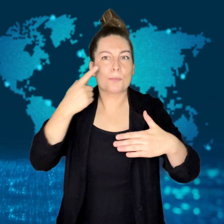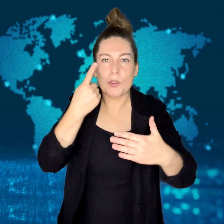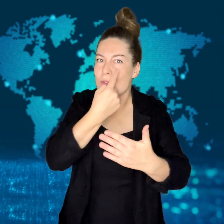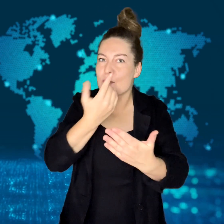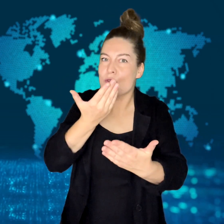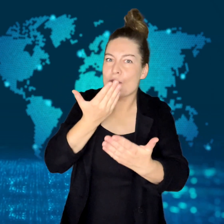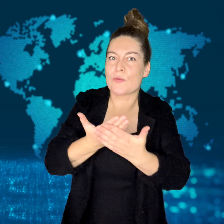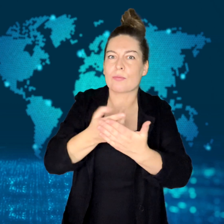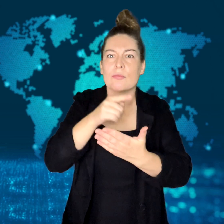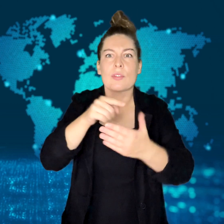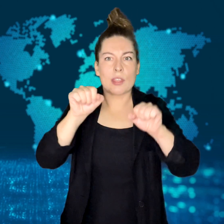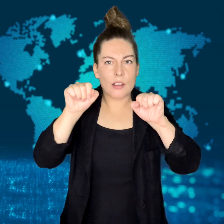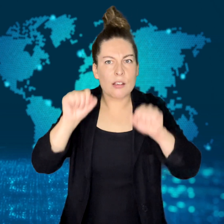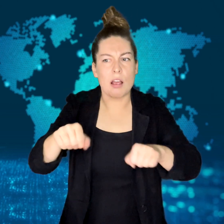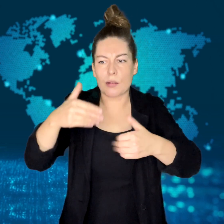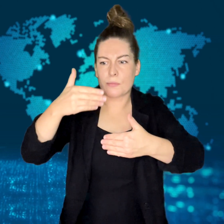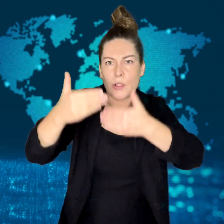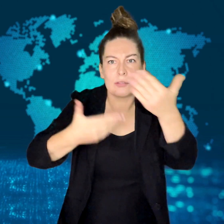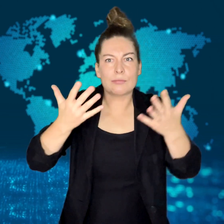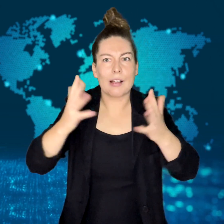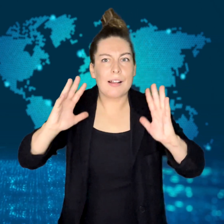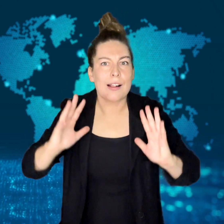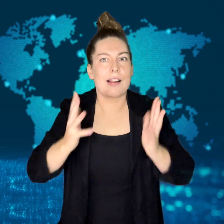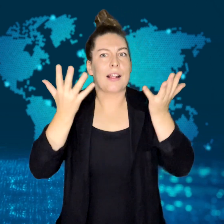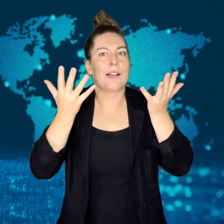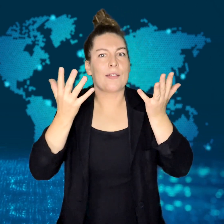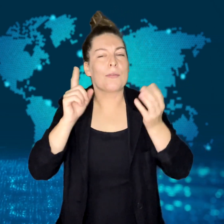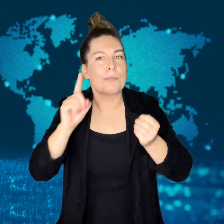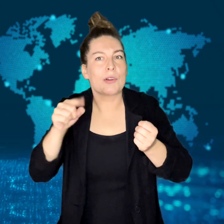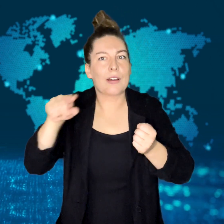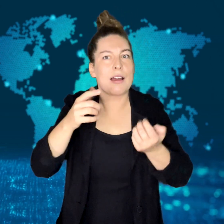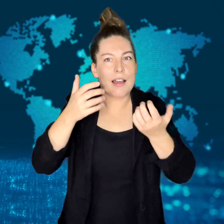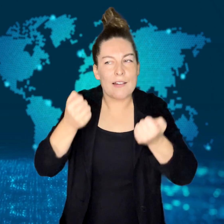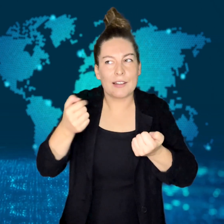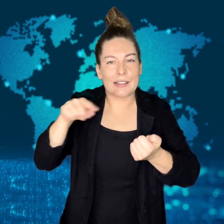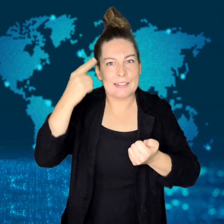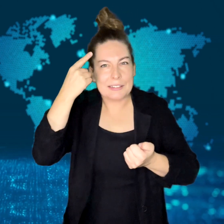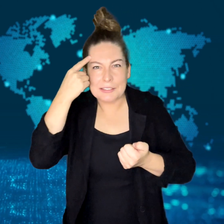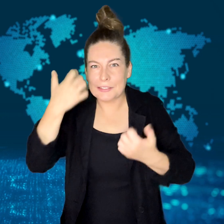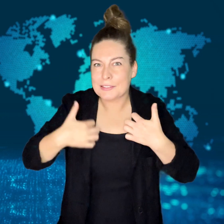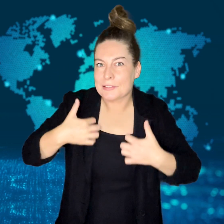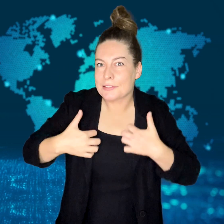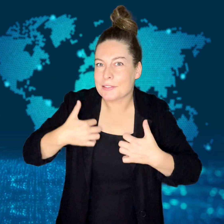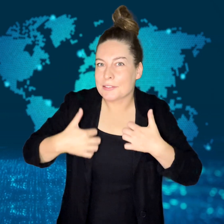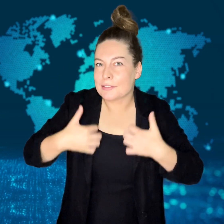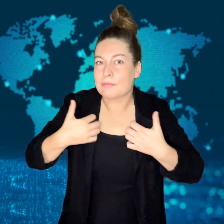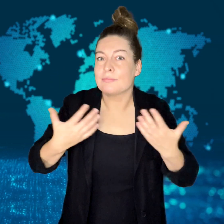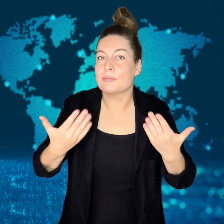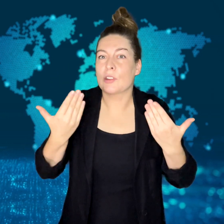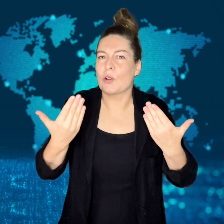of greater research. There is not yet evidence that processes